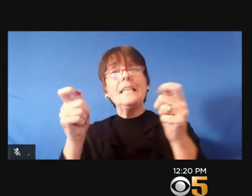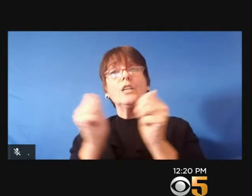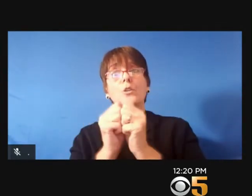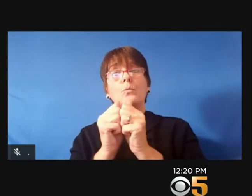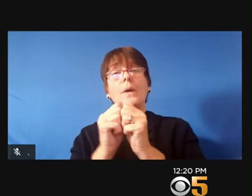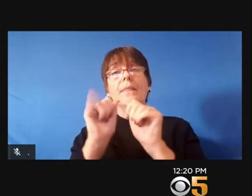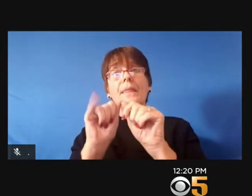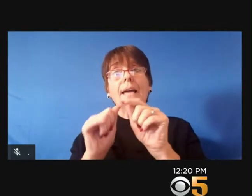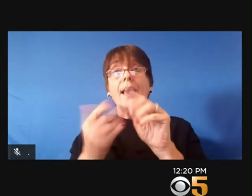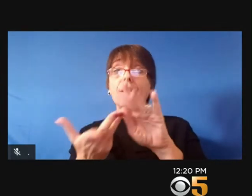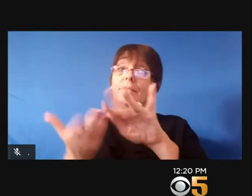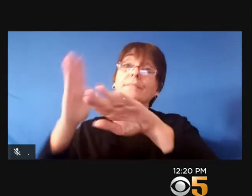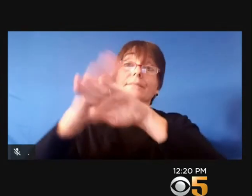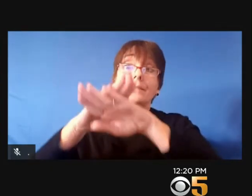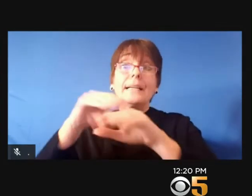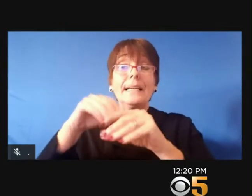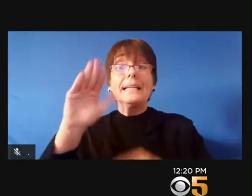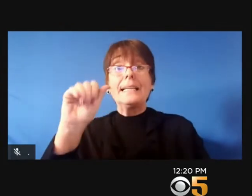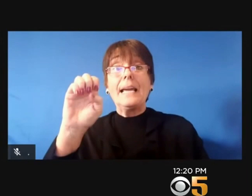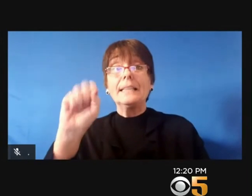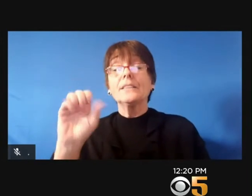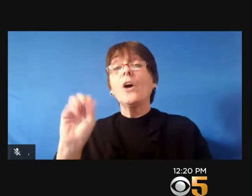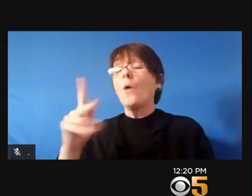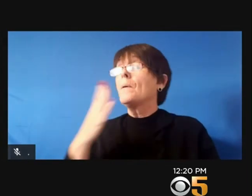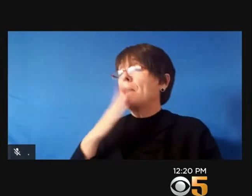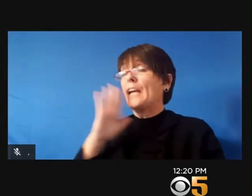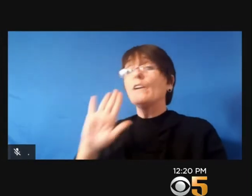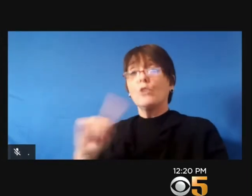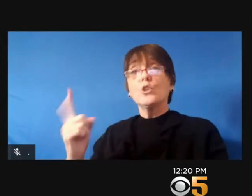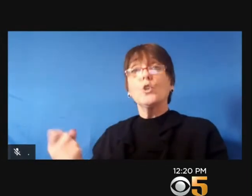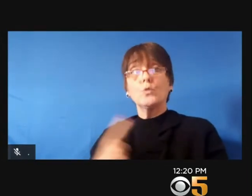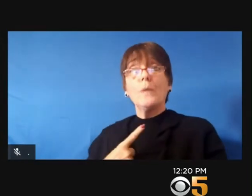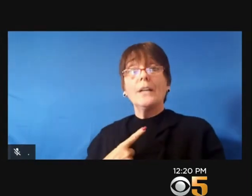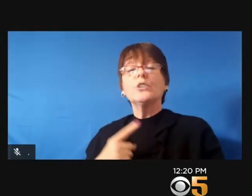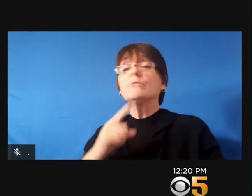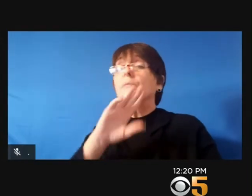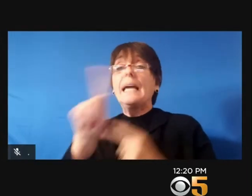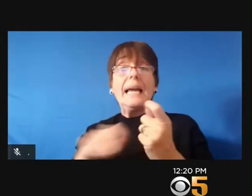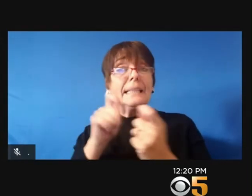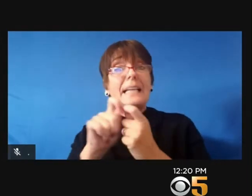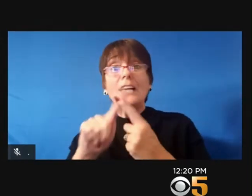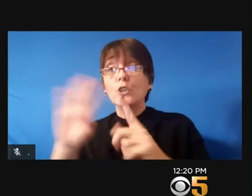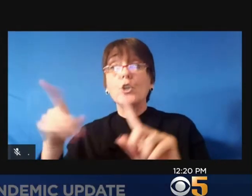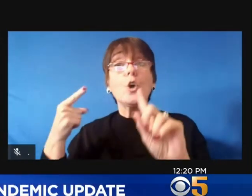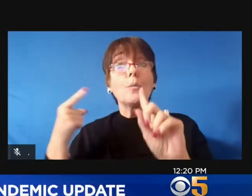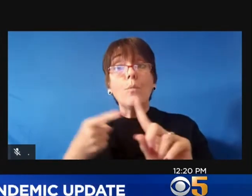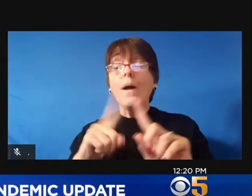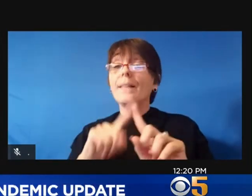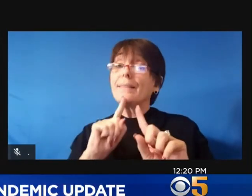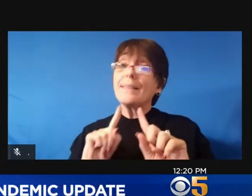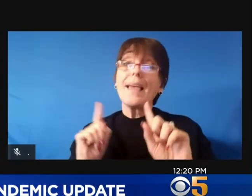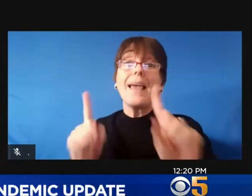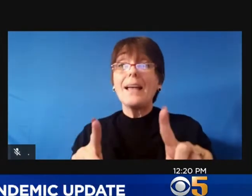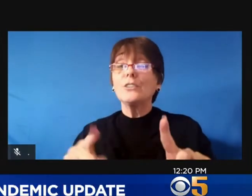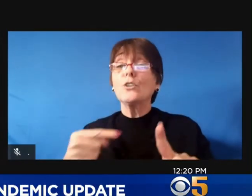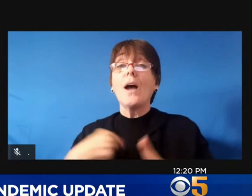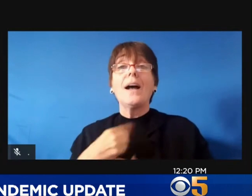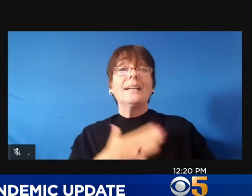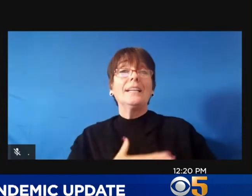CLOSURES THAN ARE CURRENTLY IN PLACE? OR IS IT GOOD ENOUGH IN TERMS OF DEALING WITH A SURGE IN CASES?